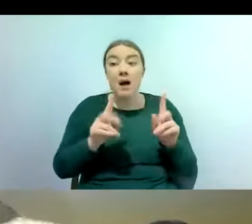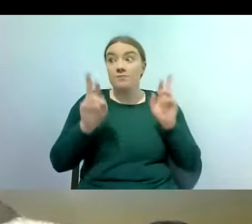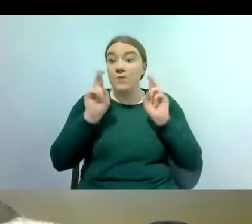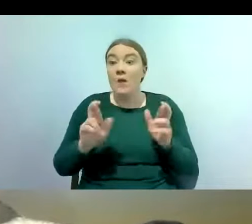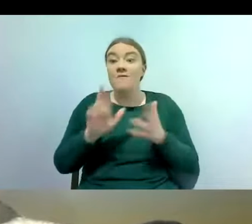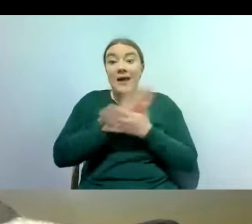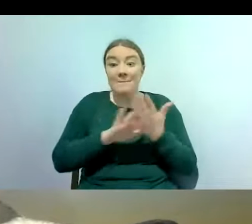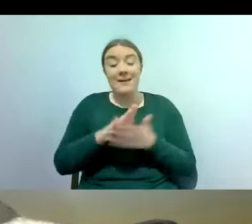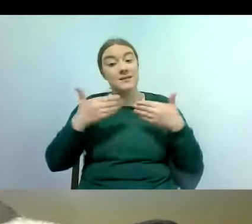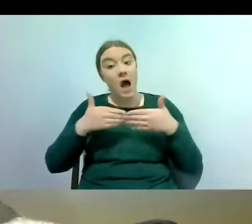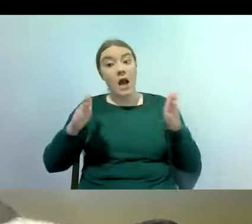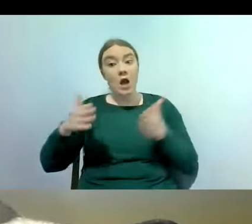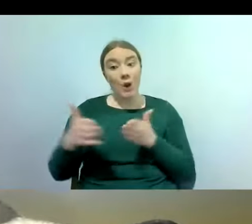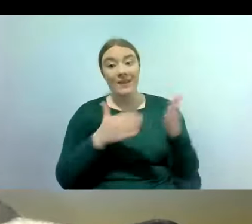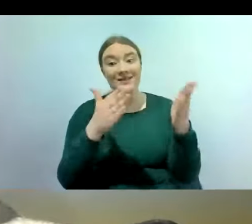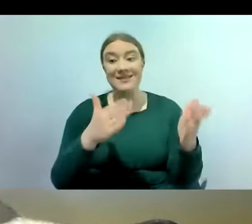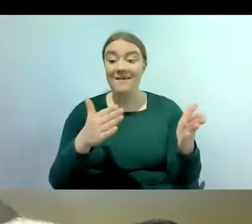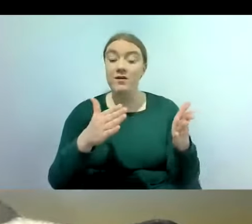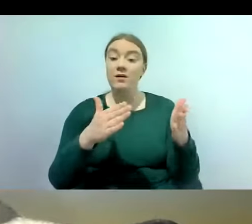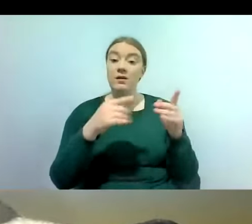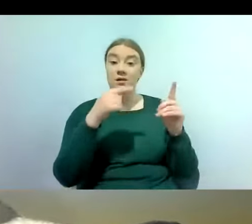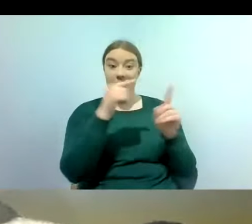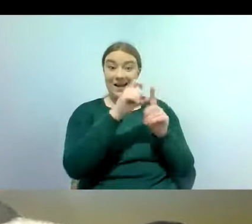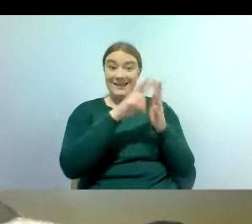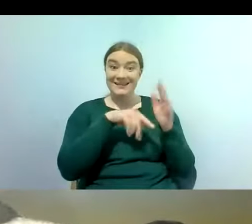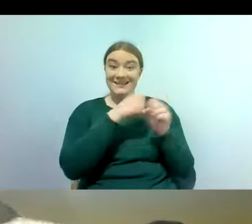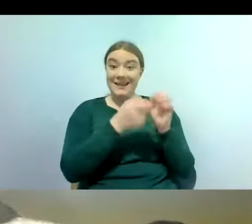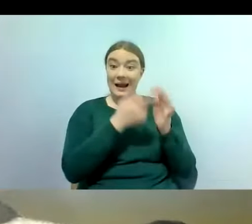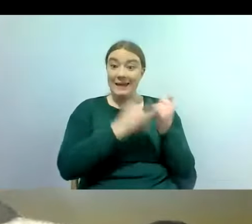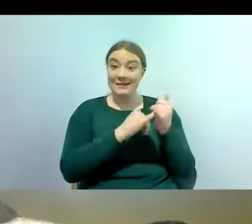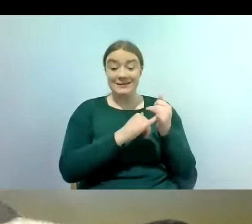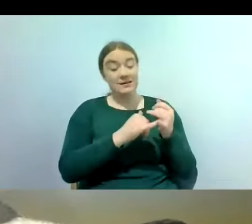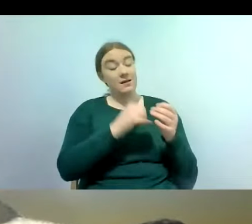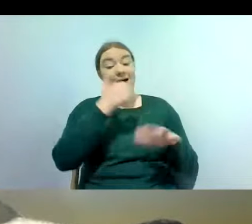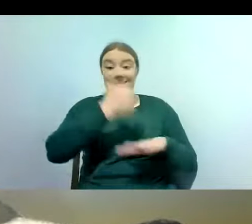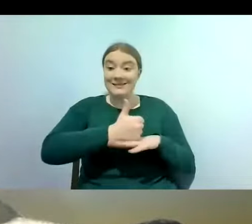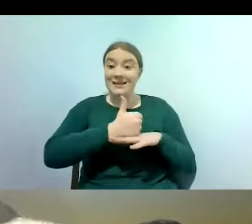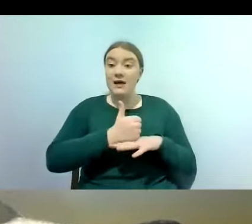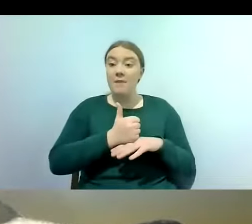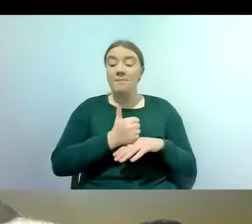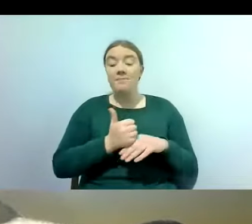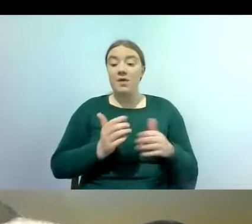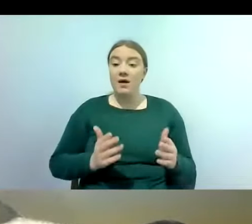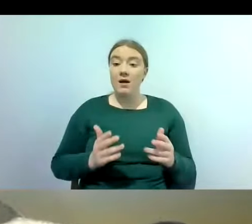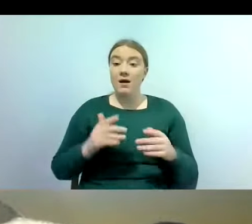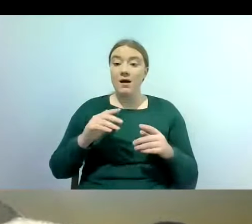unlocking the severn at this at this structure by installing a fish pass will be positive for shad